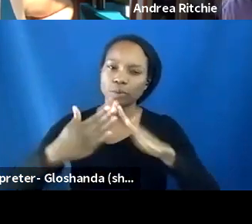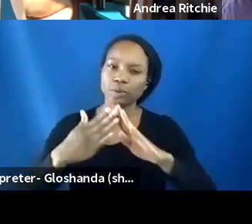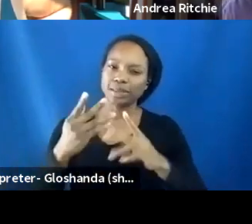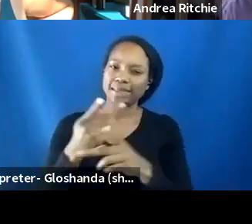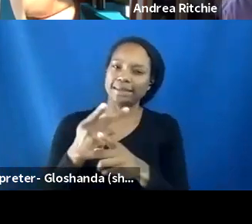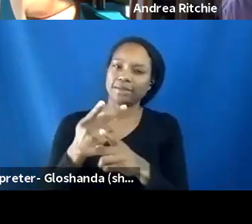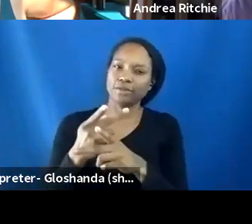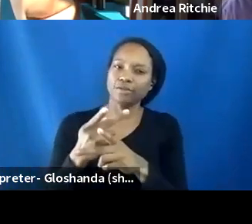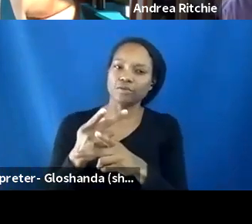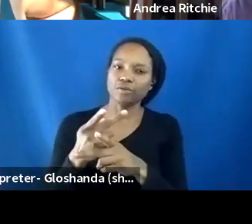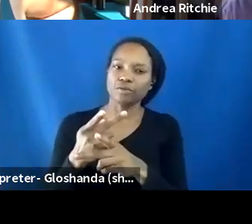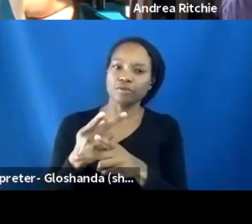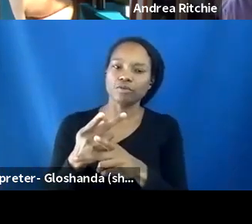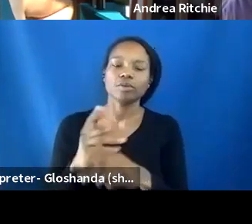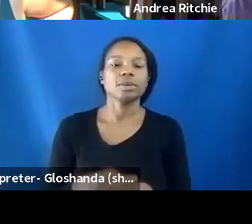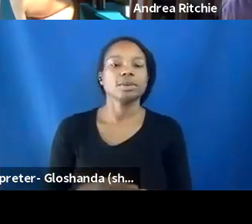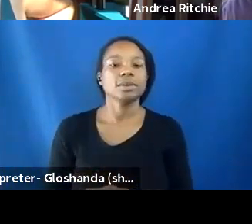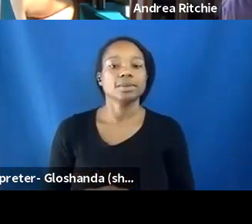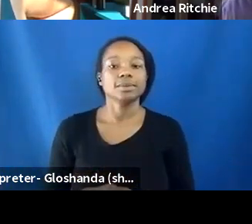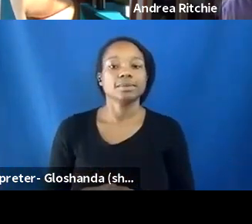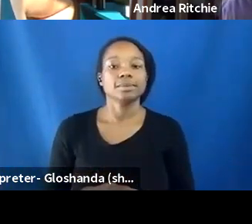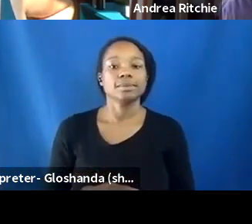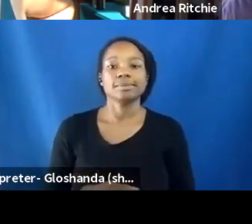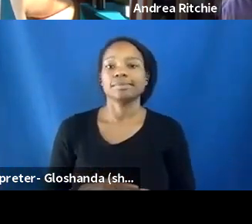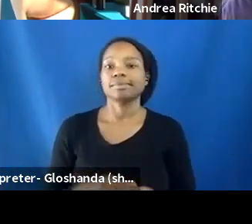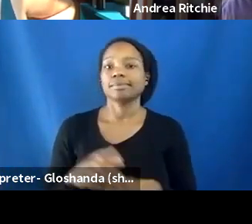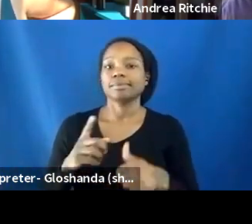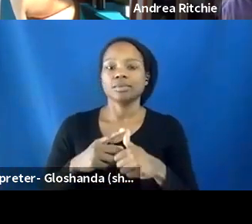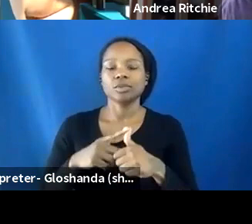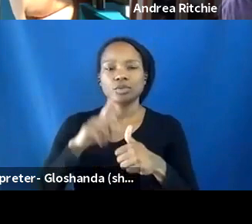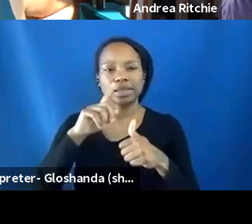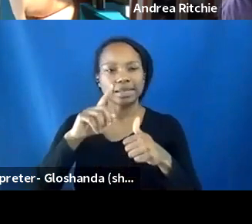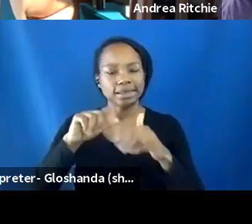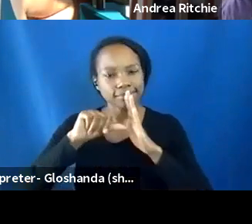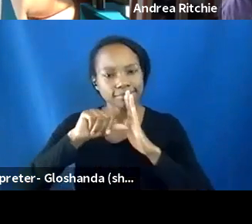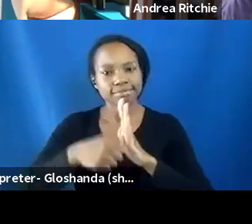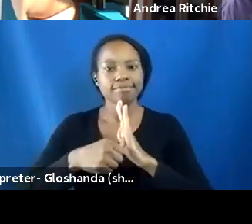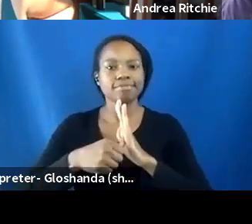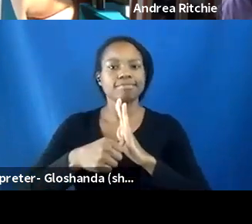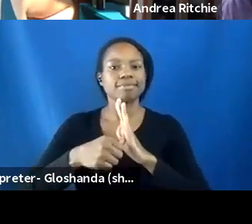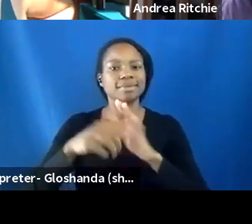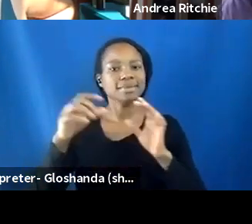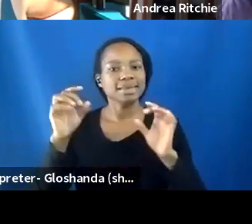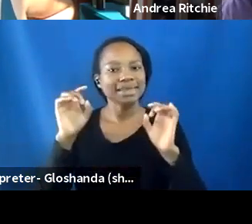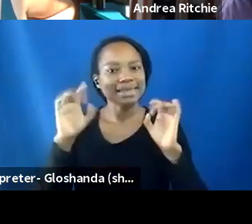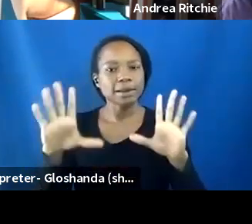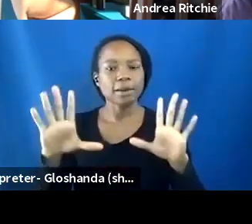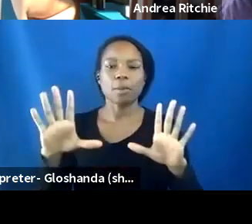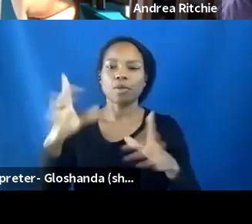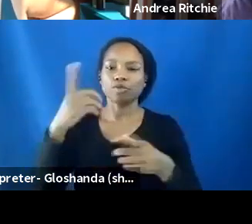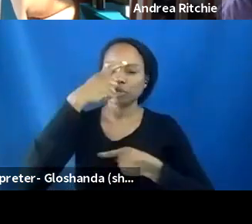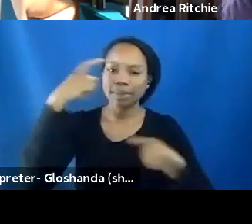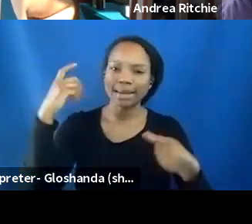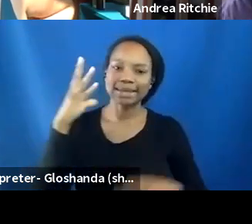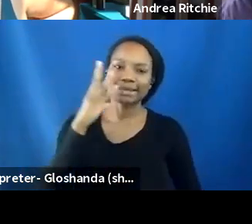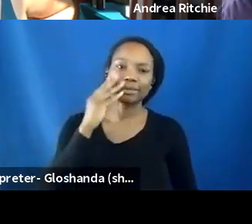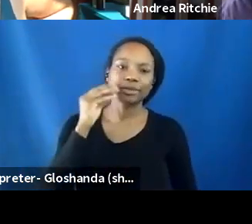has been highlighting the really terrible and traumatic experiences that Black people continue to have within the psychiatric jails.